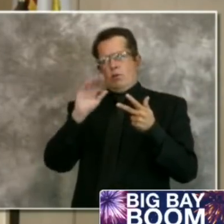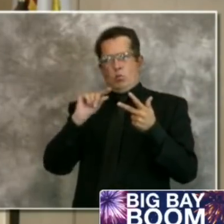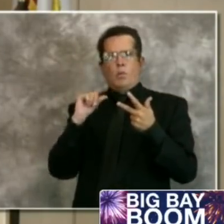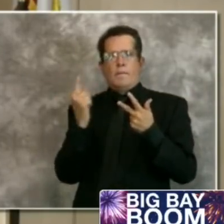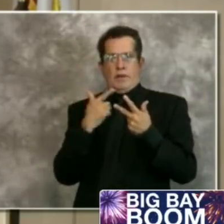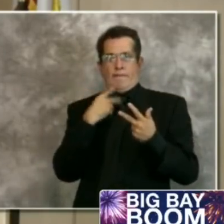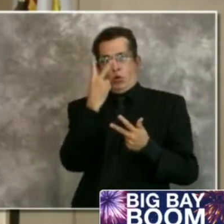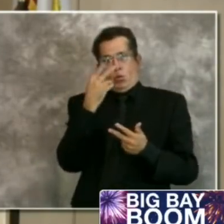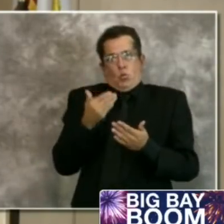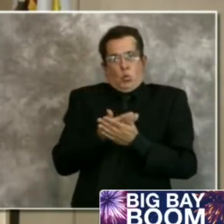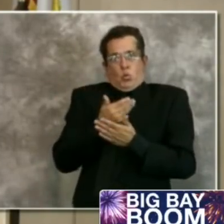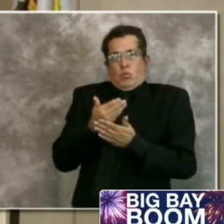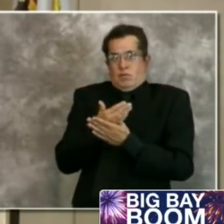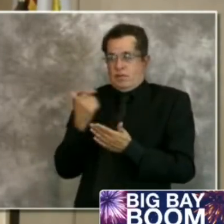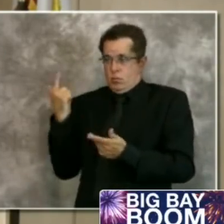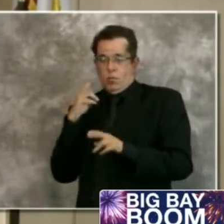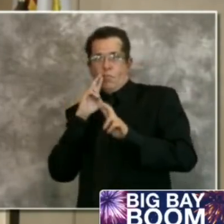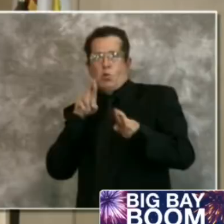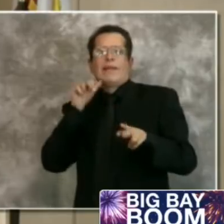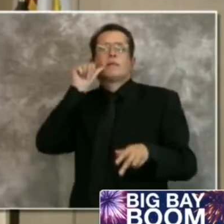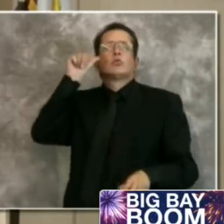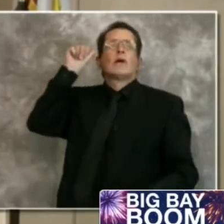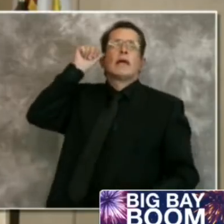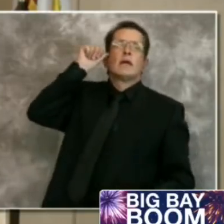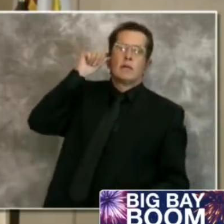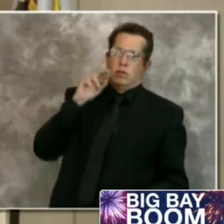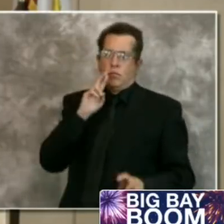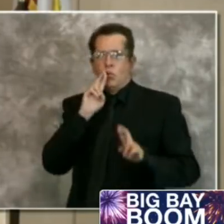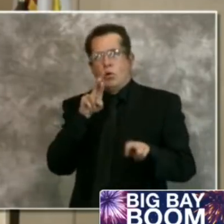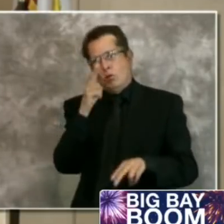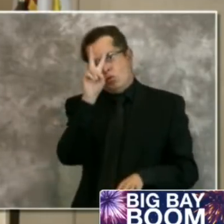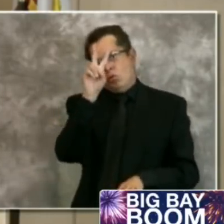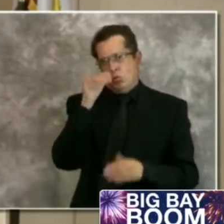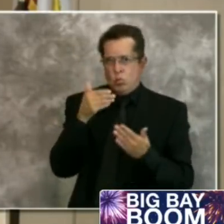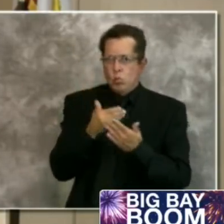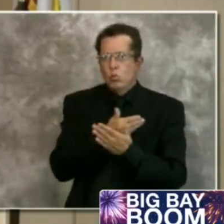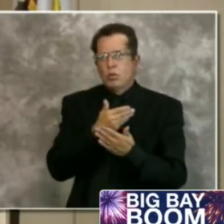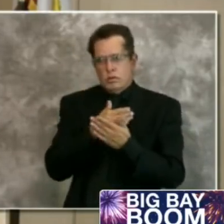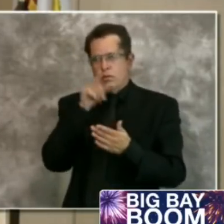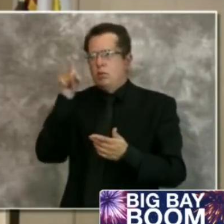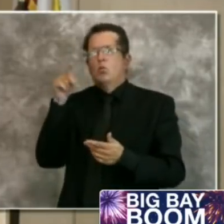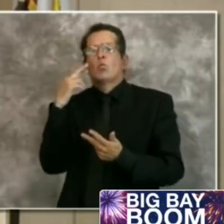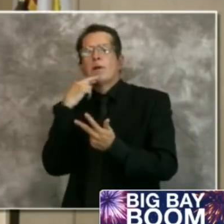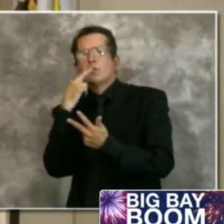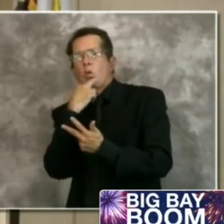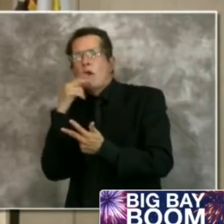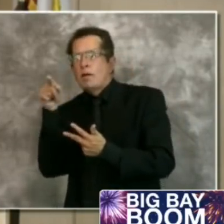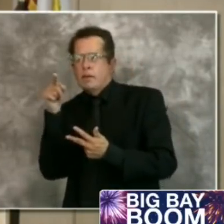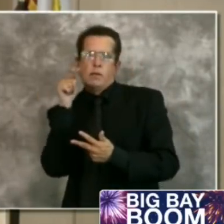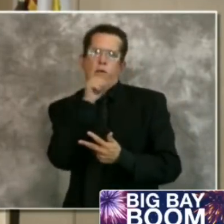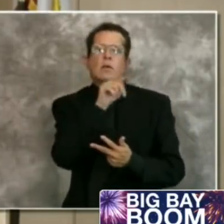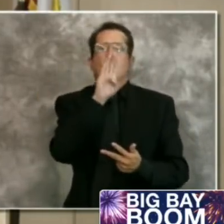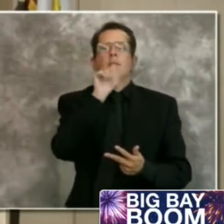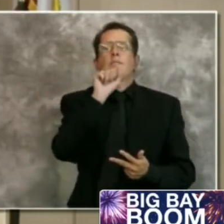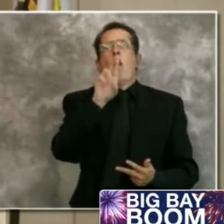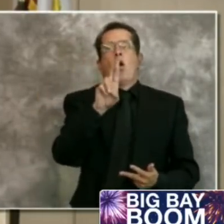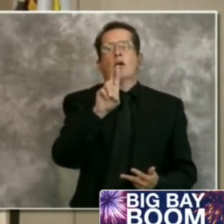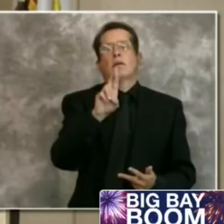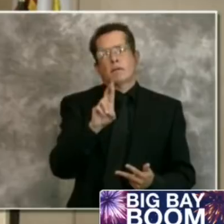OF OUTBREAKS THAT HAVE OCCURRED IN THIS. SETTING AND WE HAVE TO NEW OUTBREAKS THAT